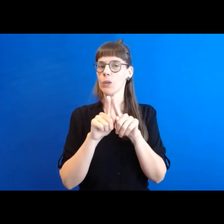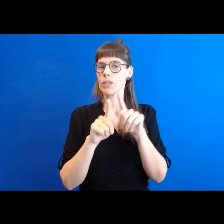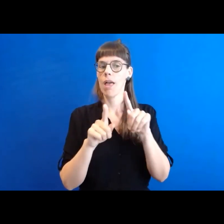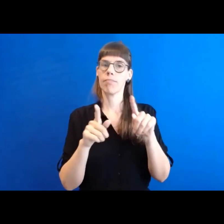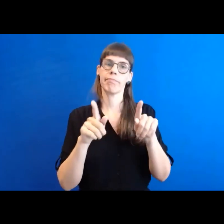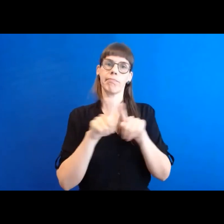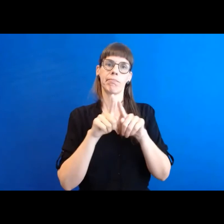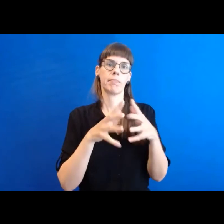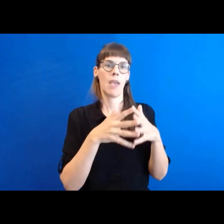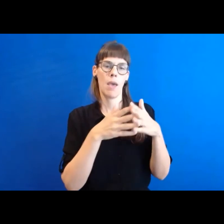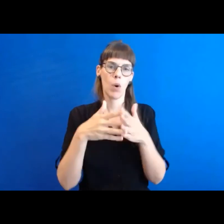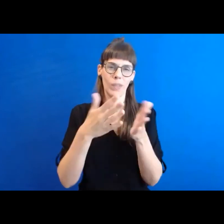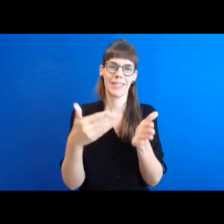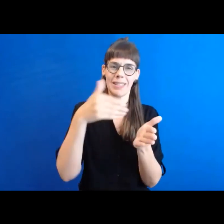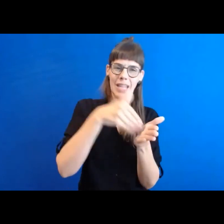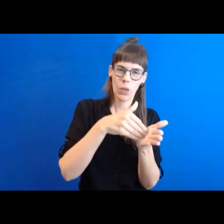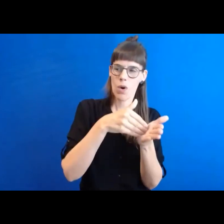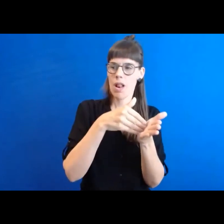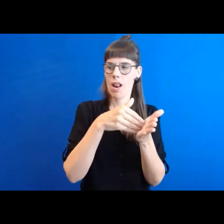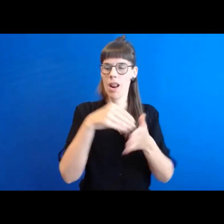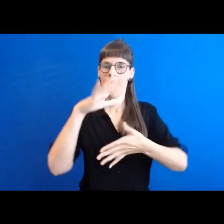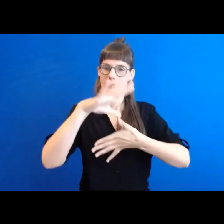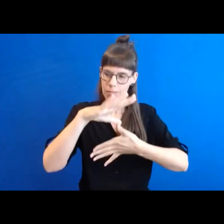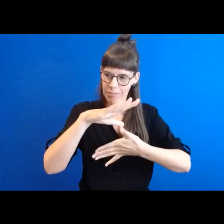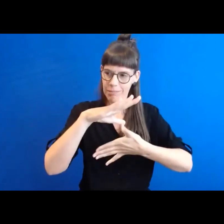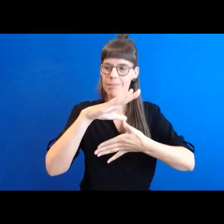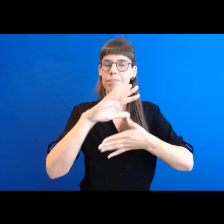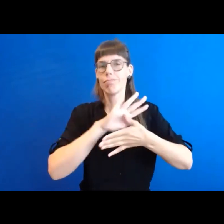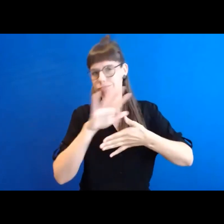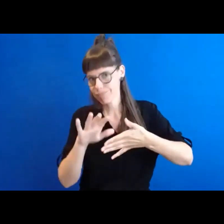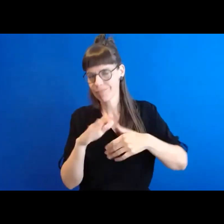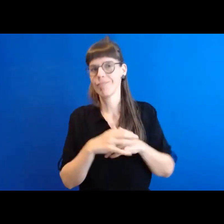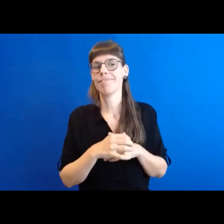, Chile, Mexico, and also